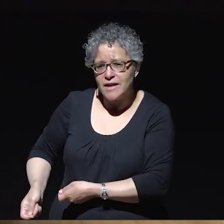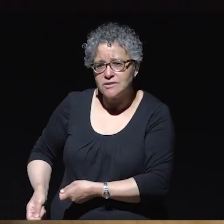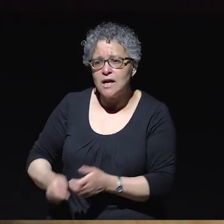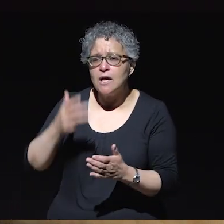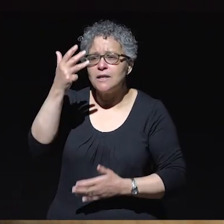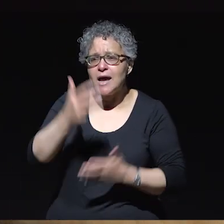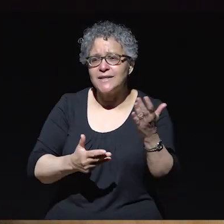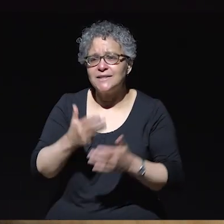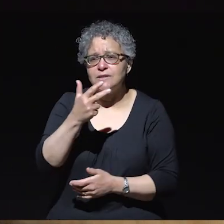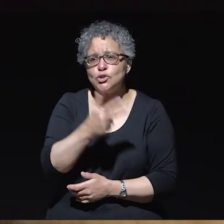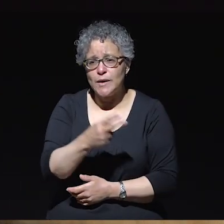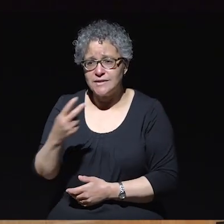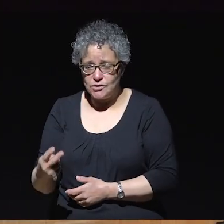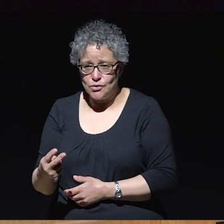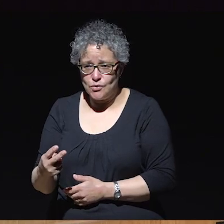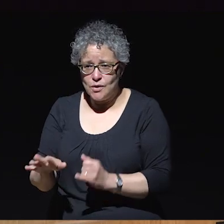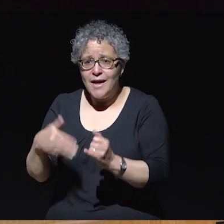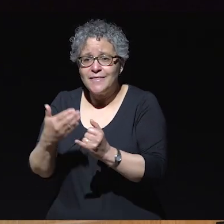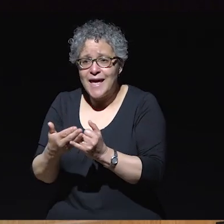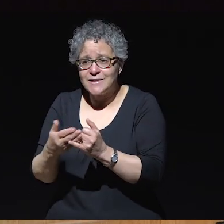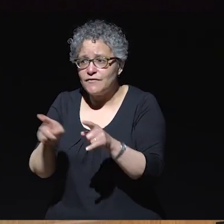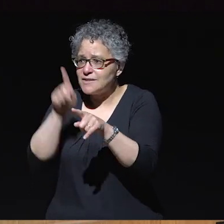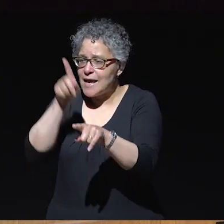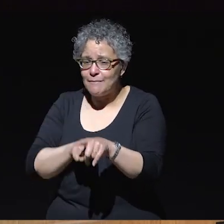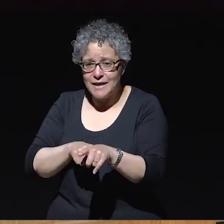So, at the end of the year that 'The Blue Boy' actually left the country.